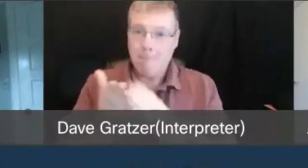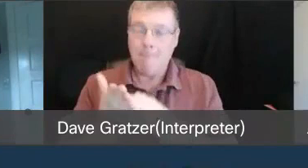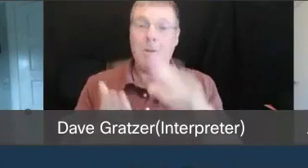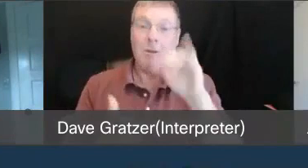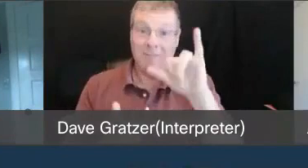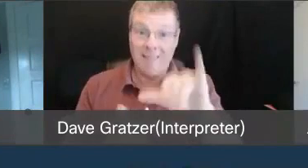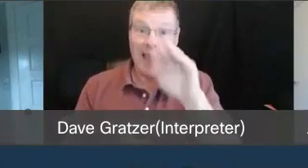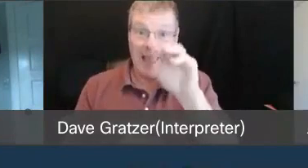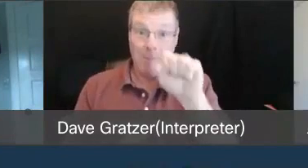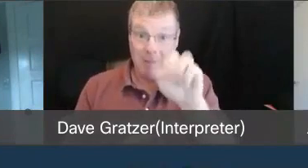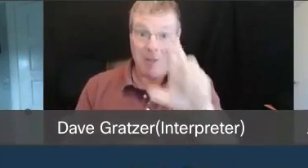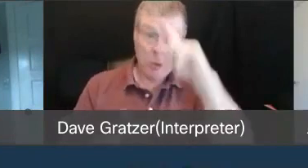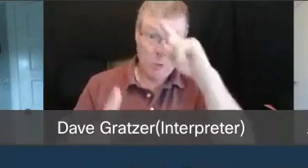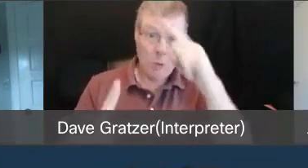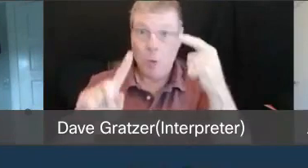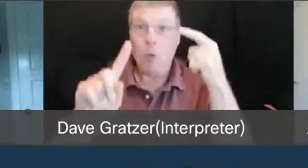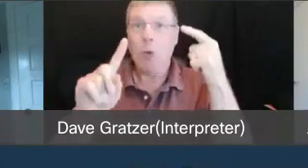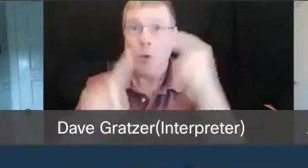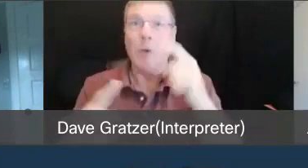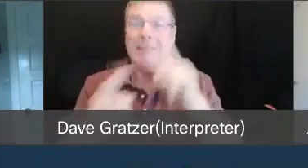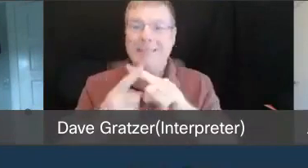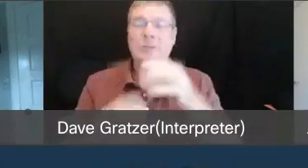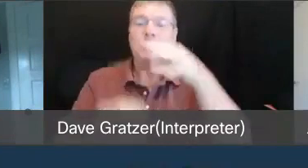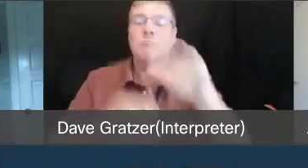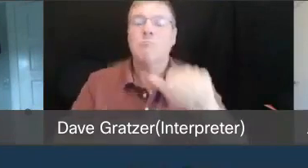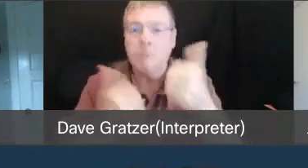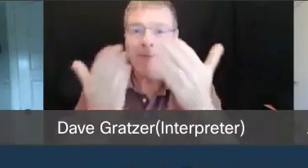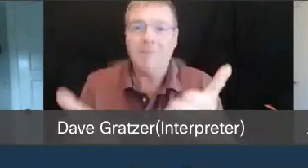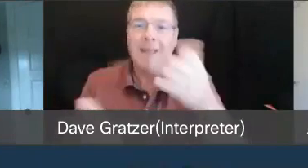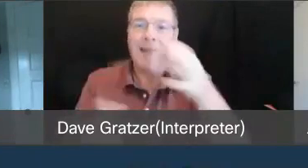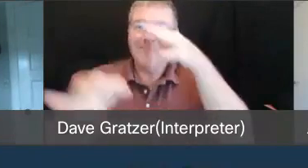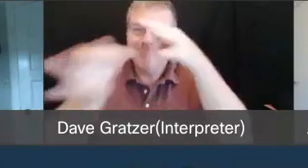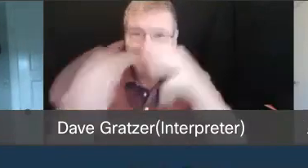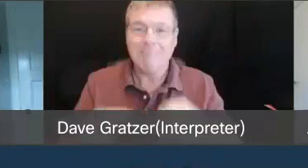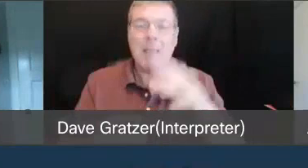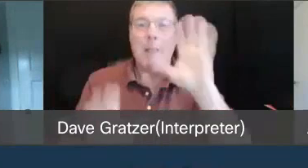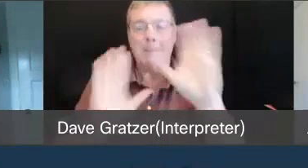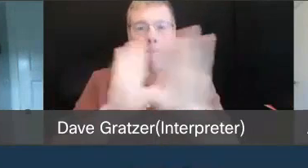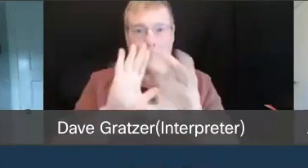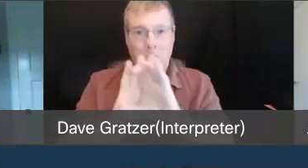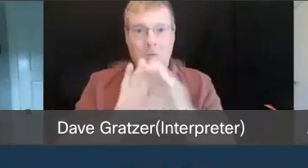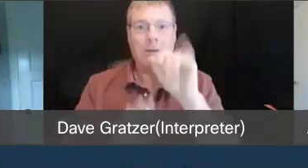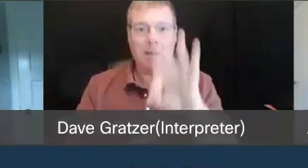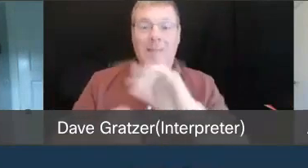and the goal is to provide context and to paint a picture of how the applicant's symptoms